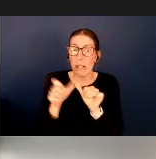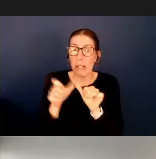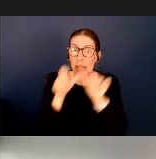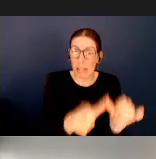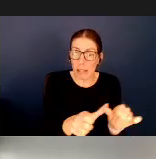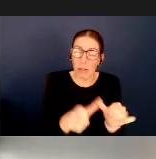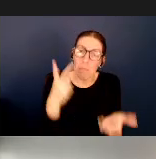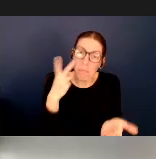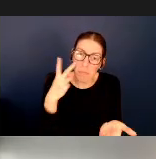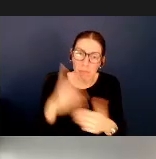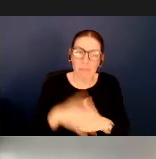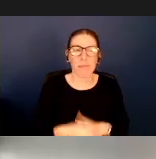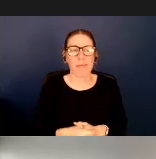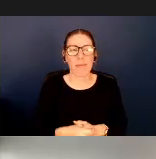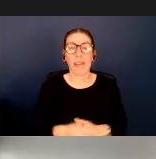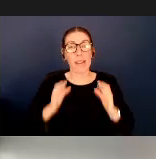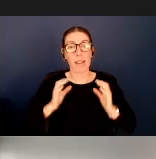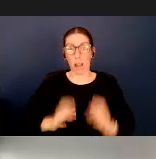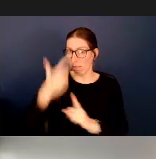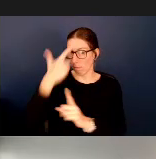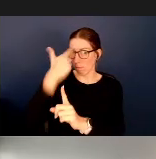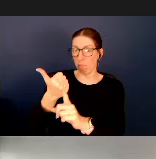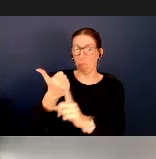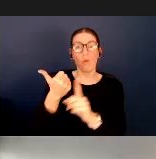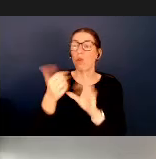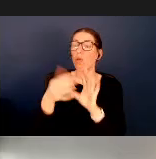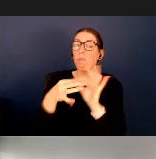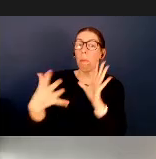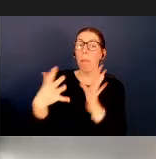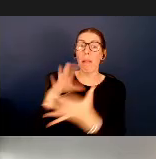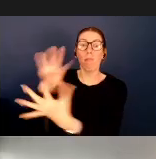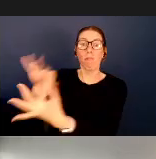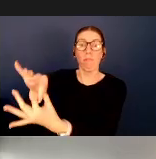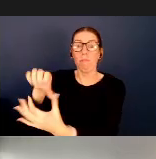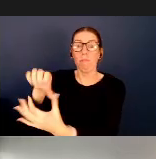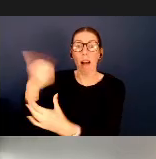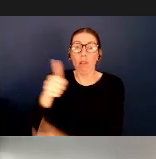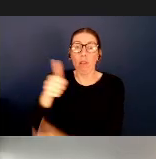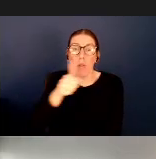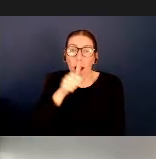Clients could go to private supports and never have anybody to help with all the things that